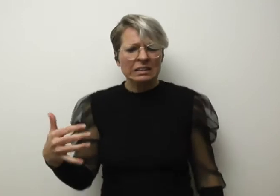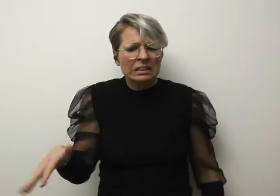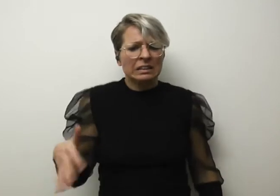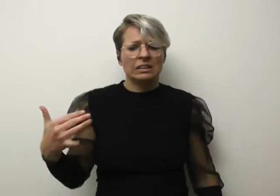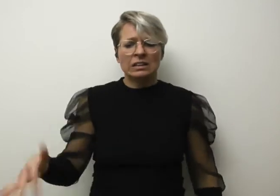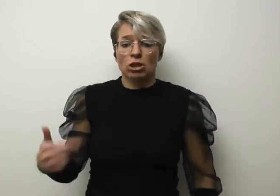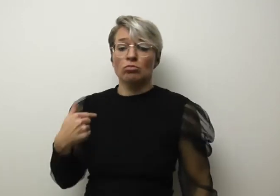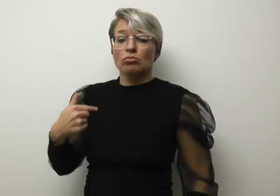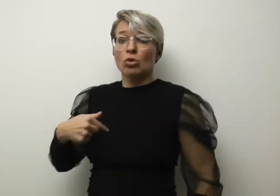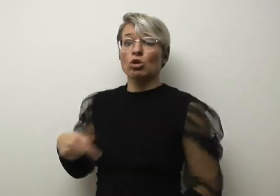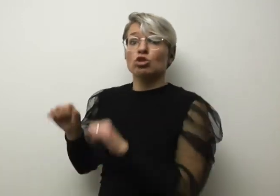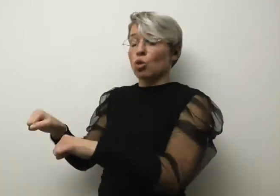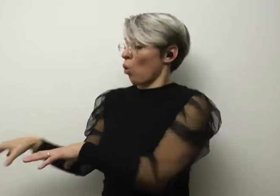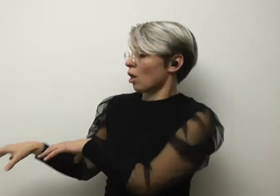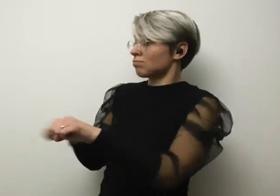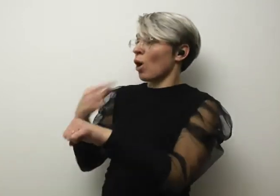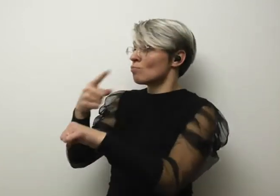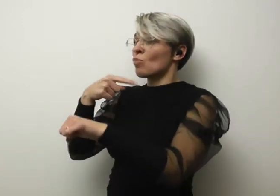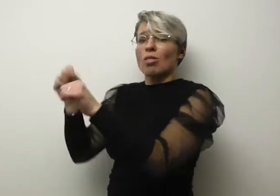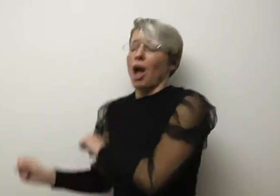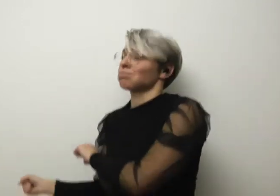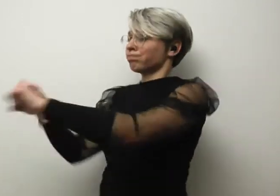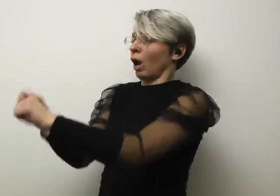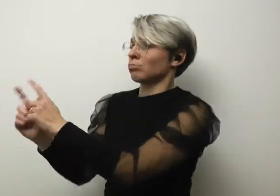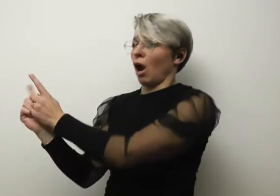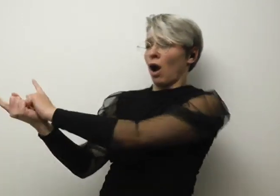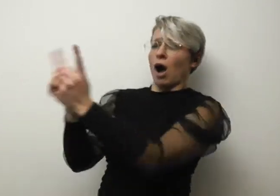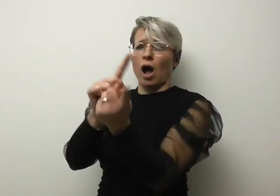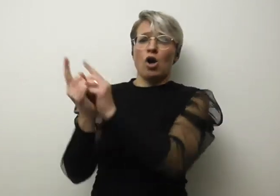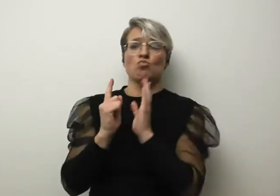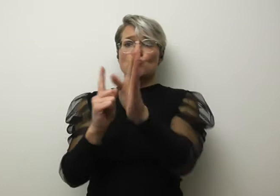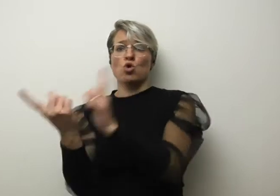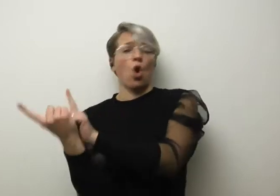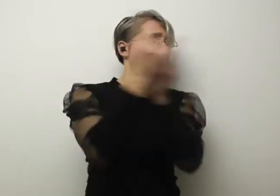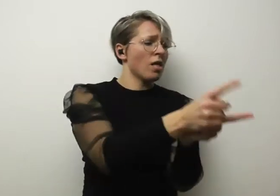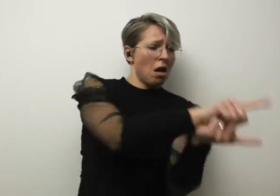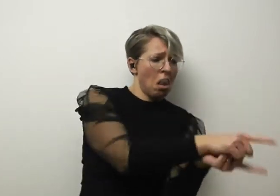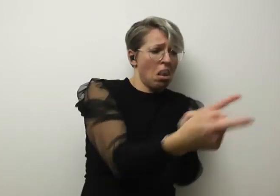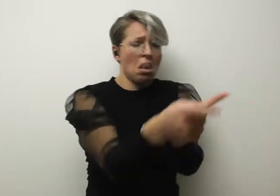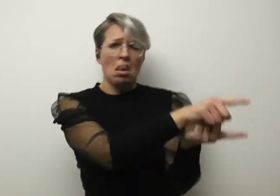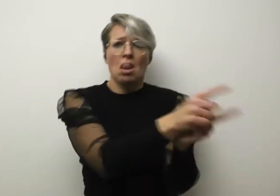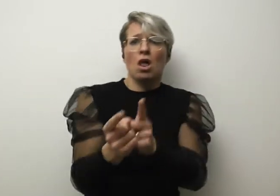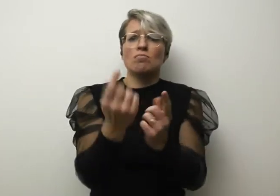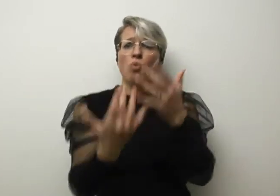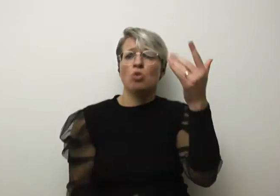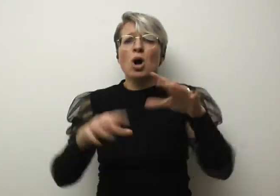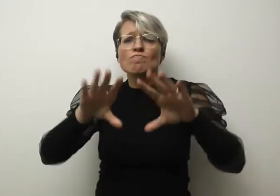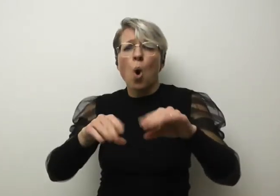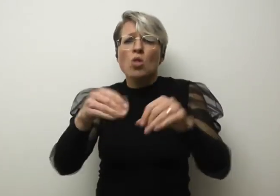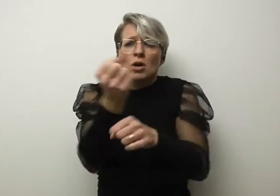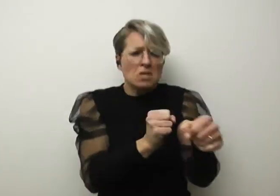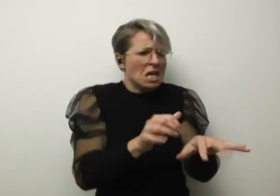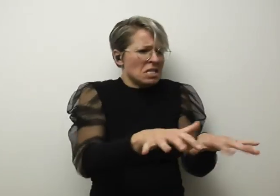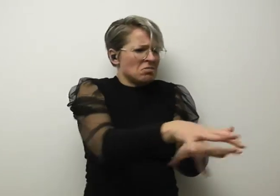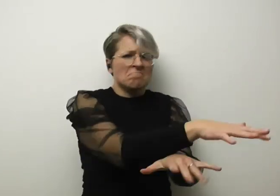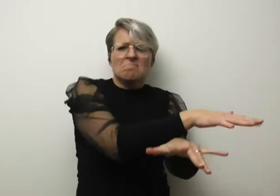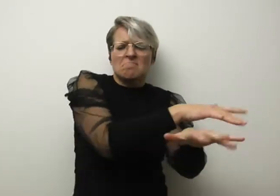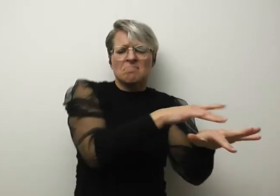Then I busted a chair right across his teeth And we crashed through the walls and into the street Kicking and a-gouging in the mud and the blood and the beer